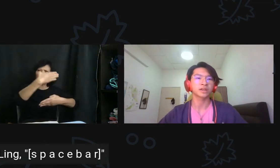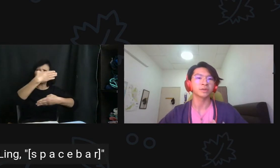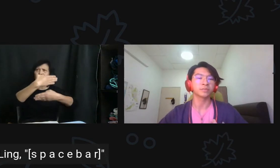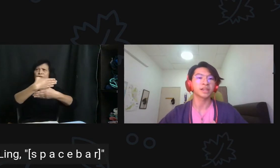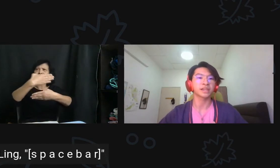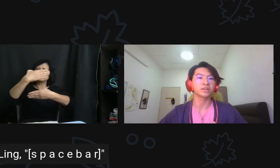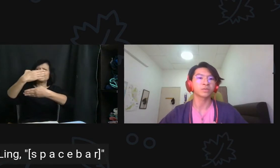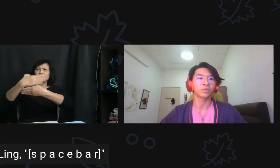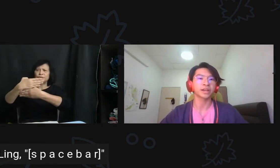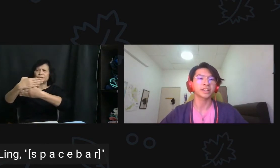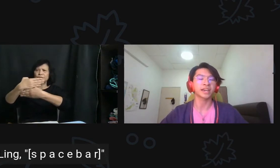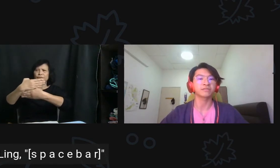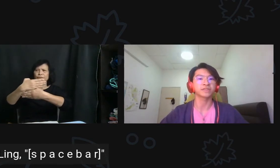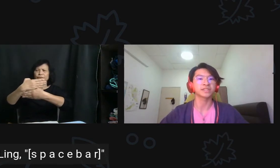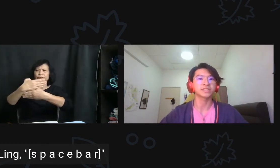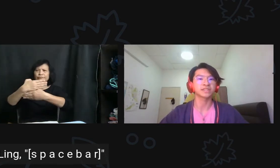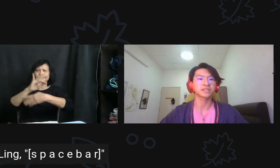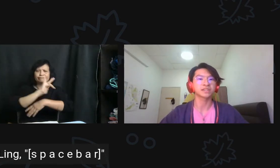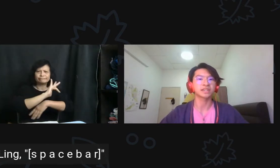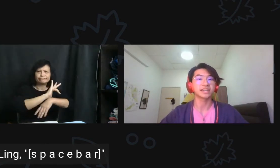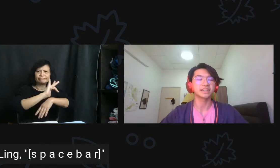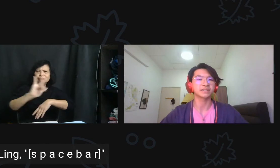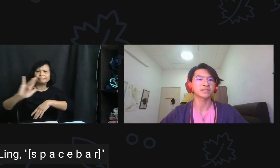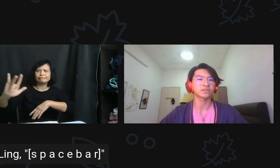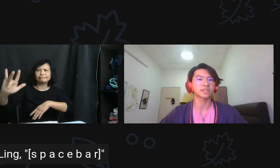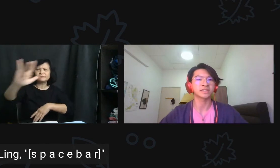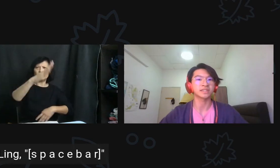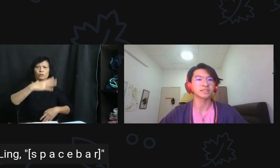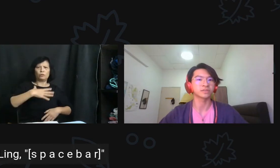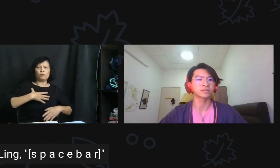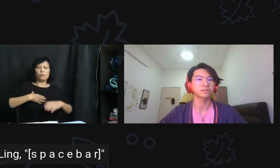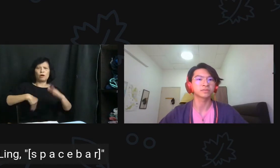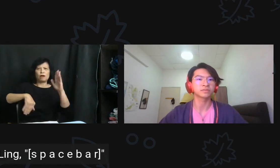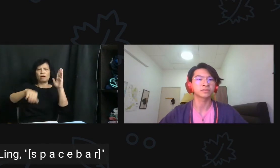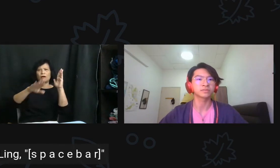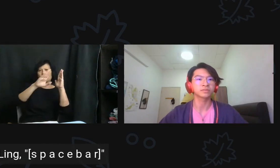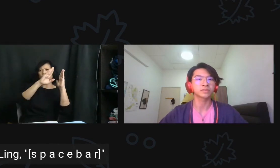a plain white canvas leans on its easel.